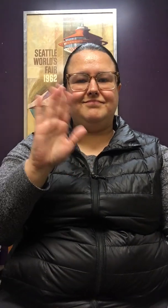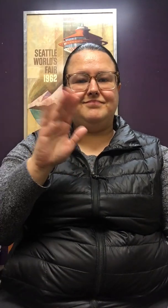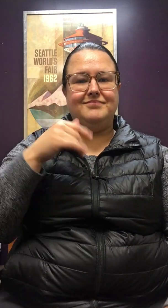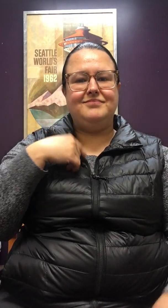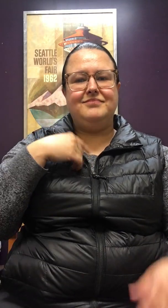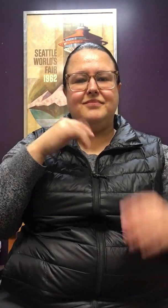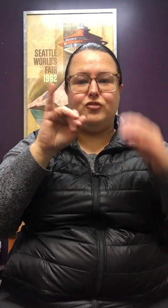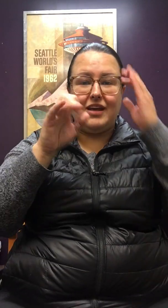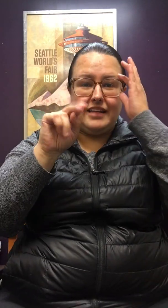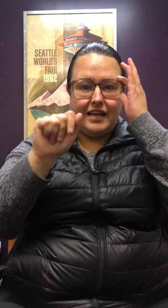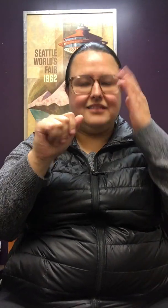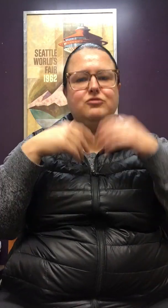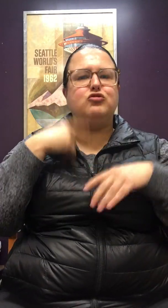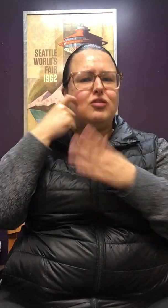Hi, I'm Jena.